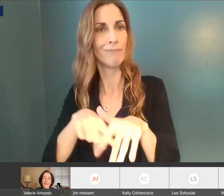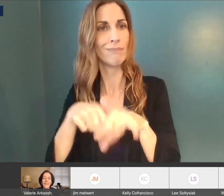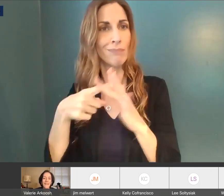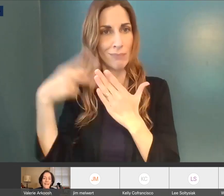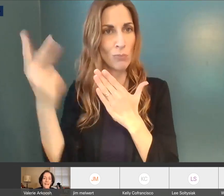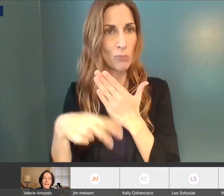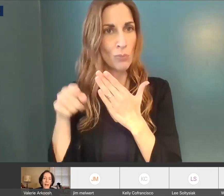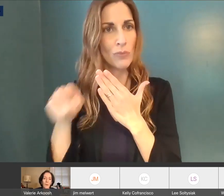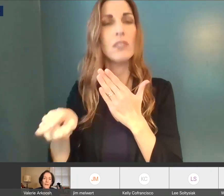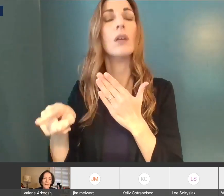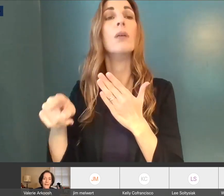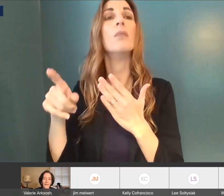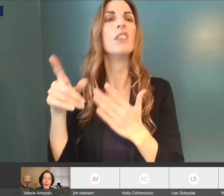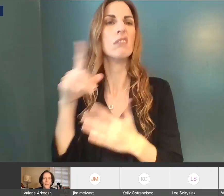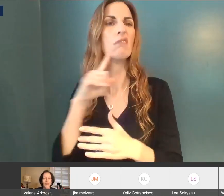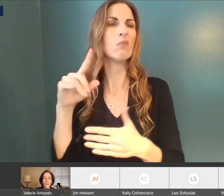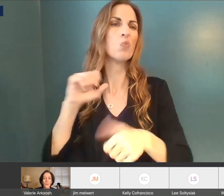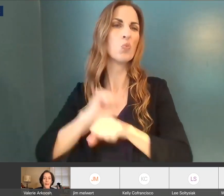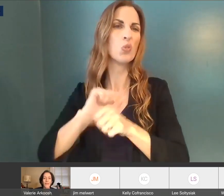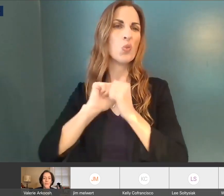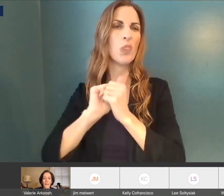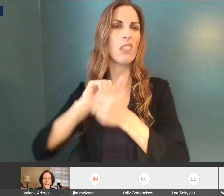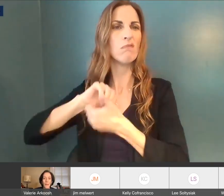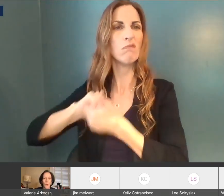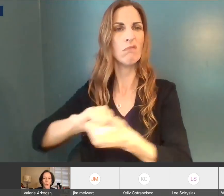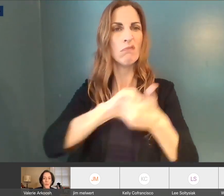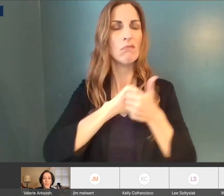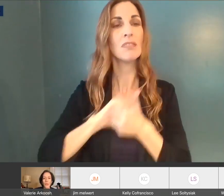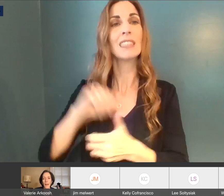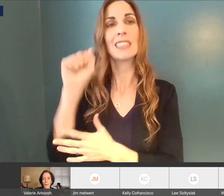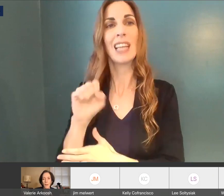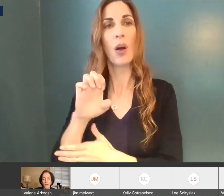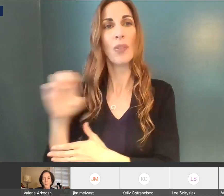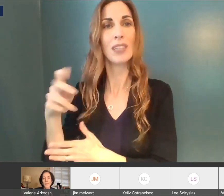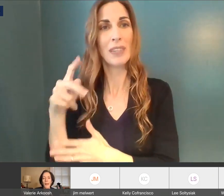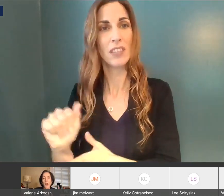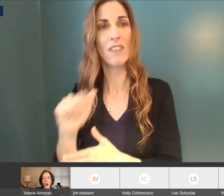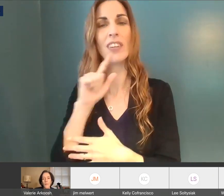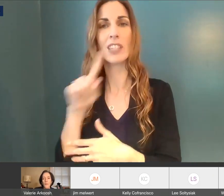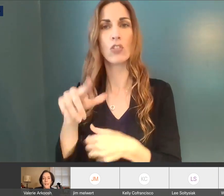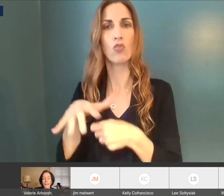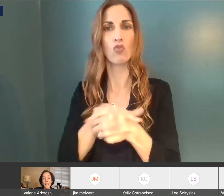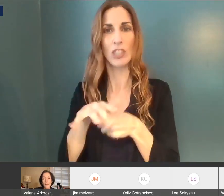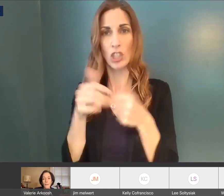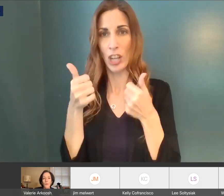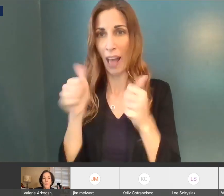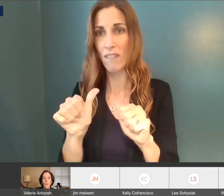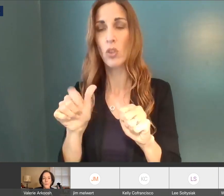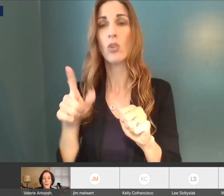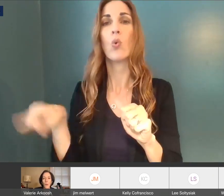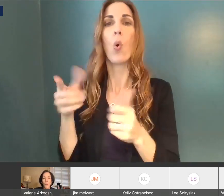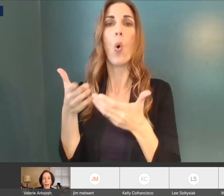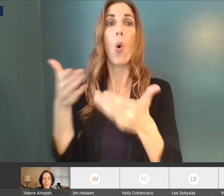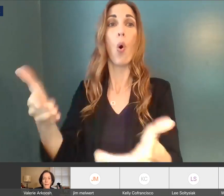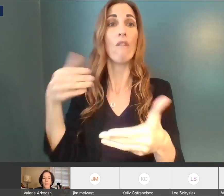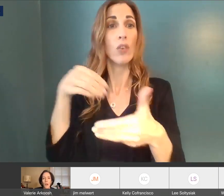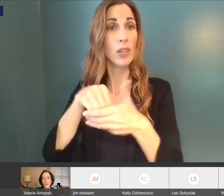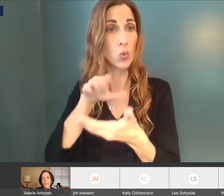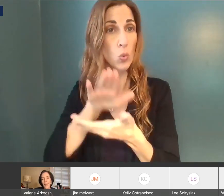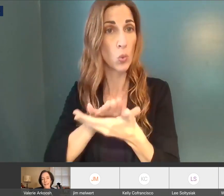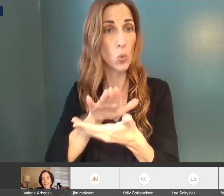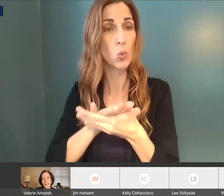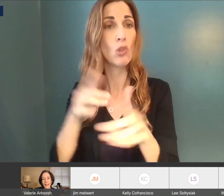This is a collaborative southeastern Pennsylvania regional effort offering in-school rapid COVID-19